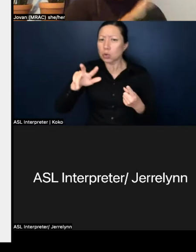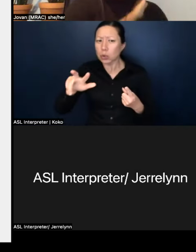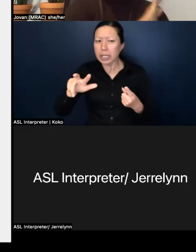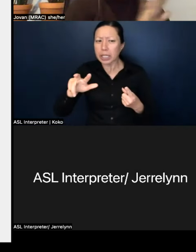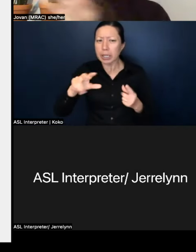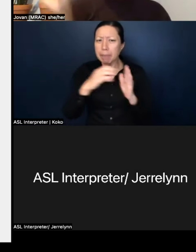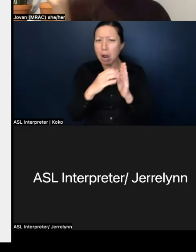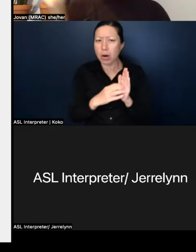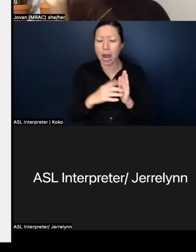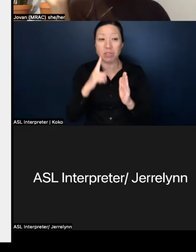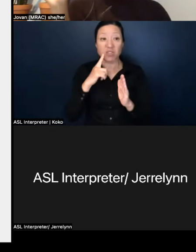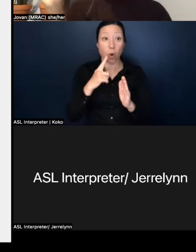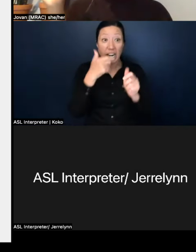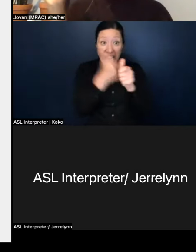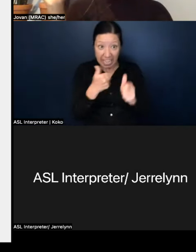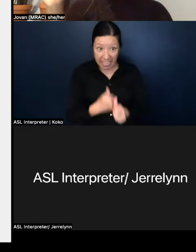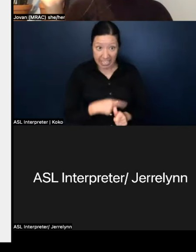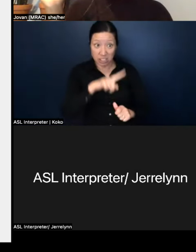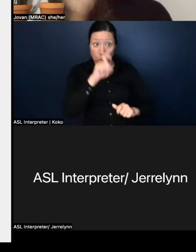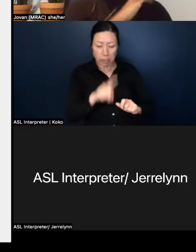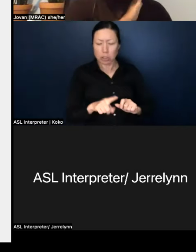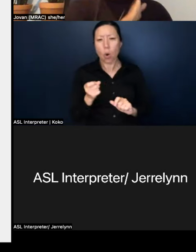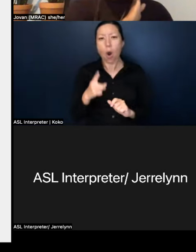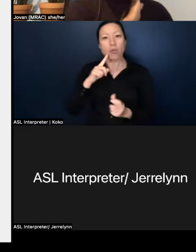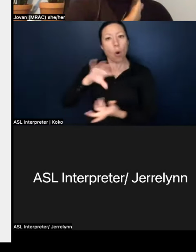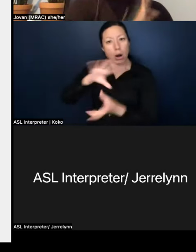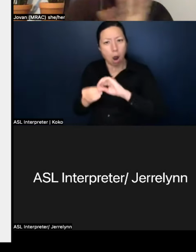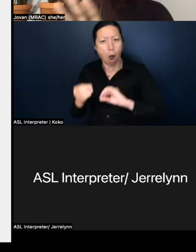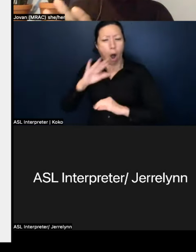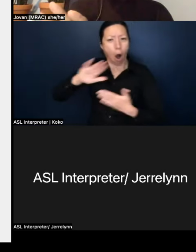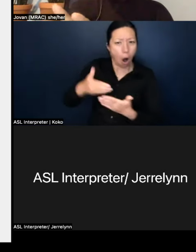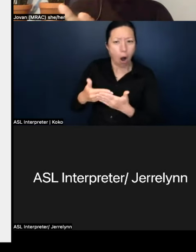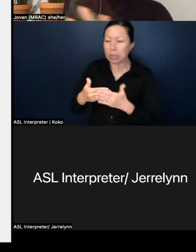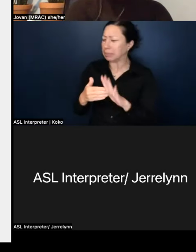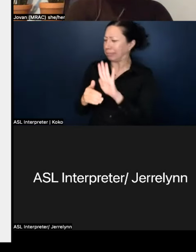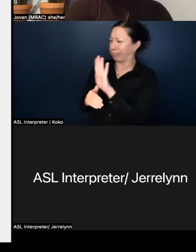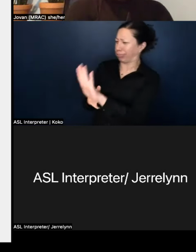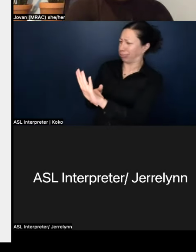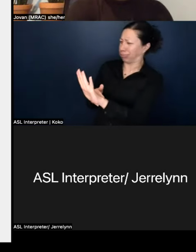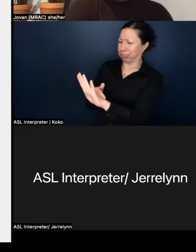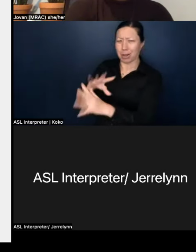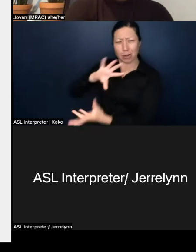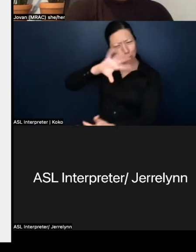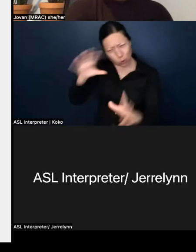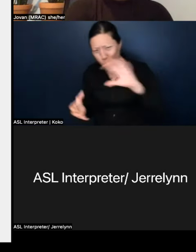You can do one sentence per answer. Like definitely not two to three paragraphs